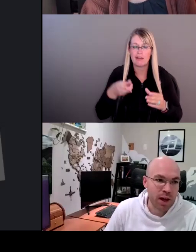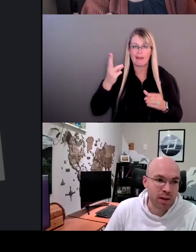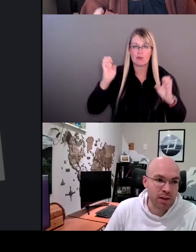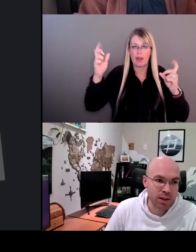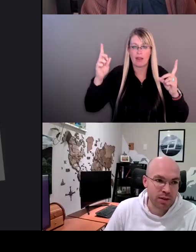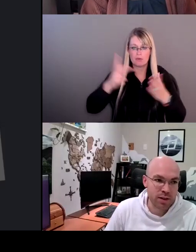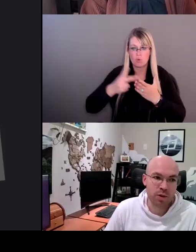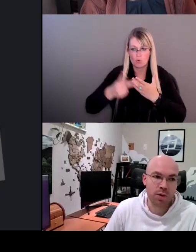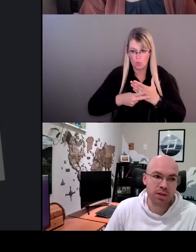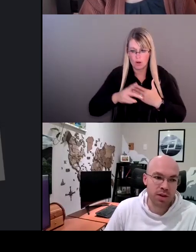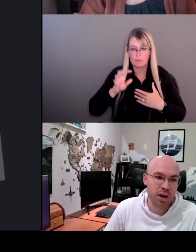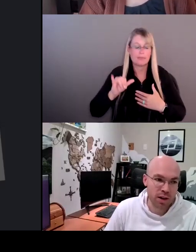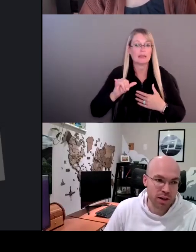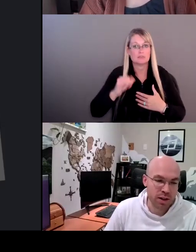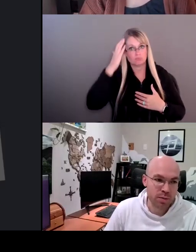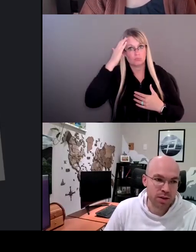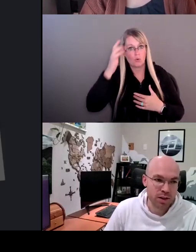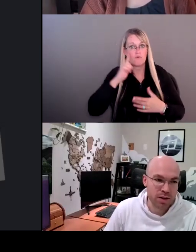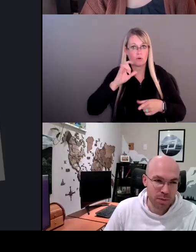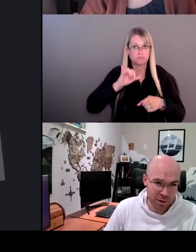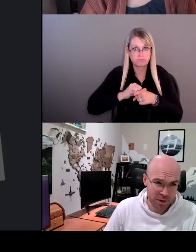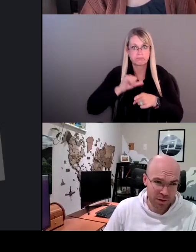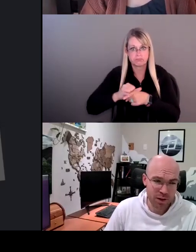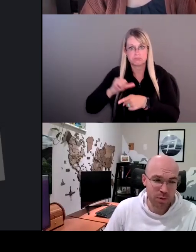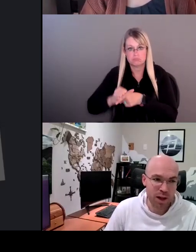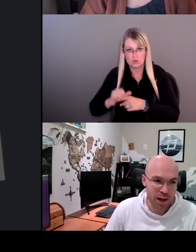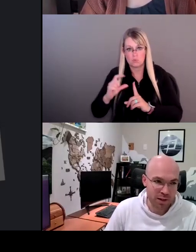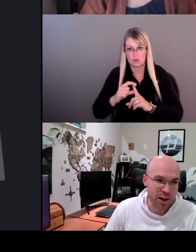that is notorious for jargon and terms. So maybe this could apply outside,